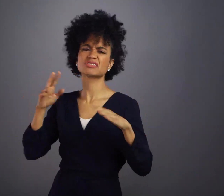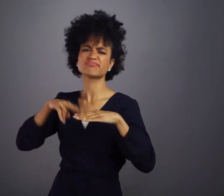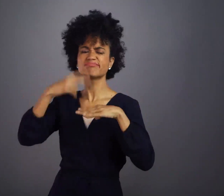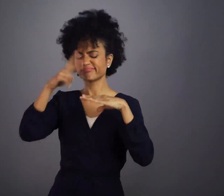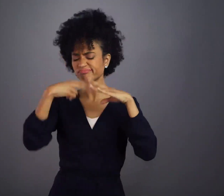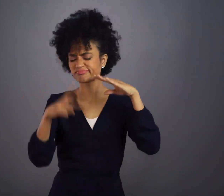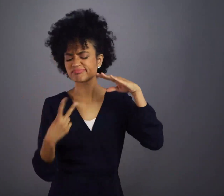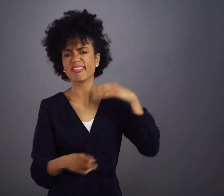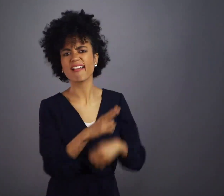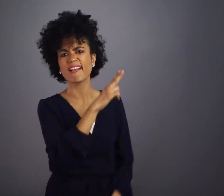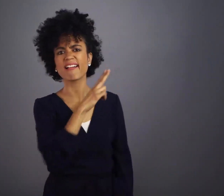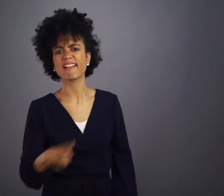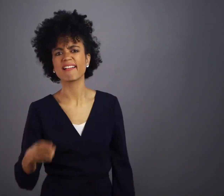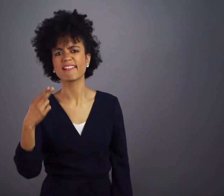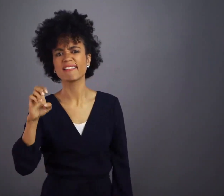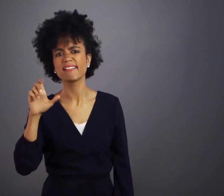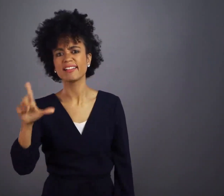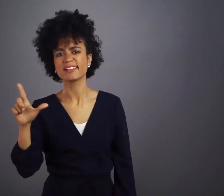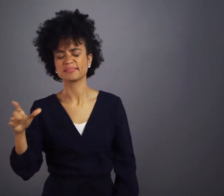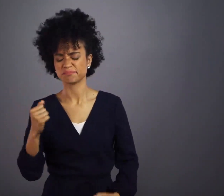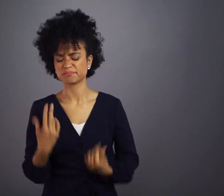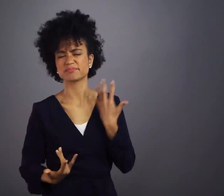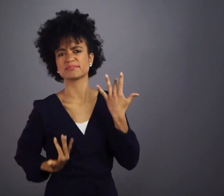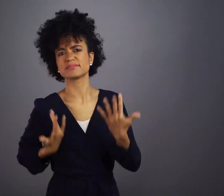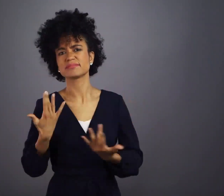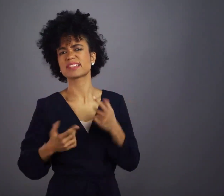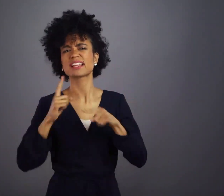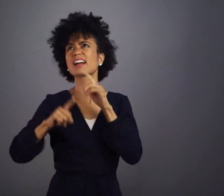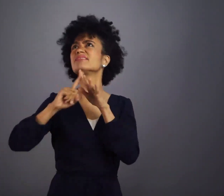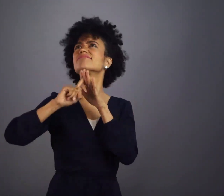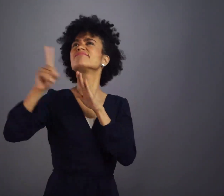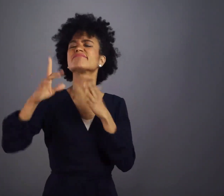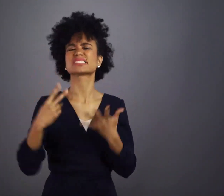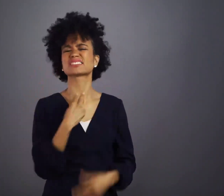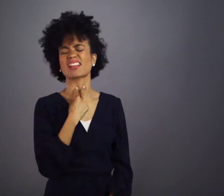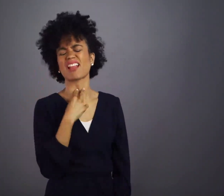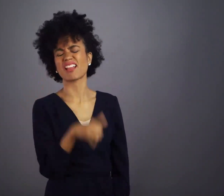Our friend felt as though the gates of hell had closed on him with a clang.